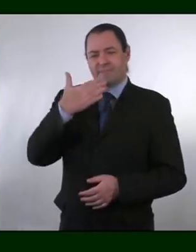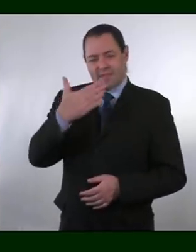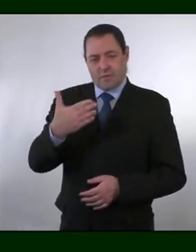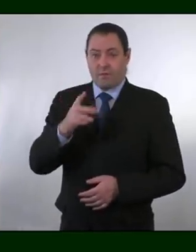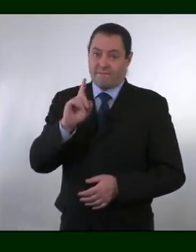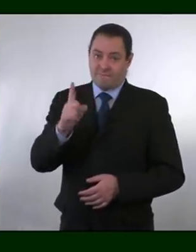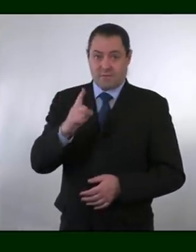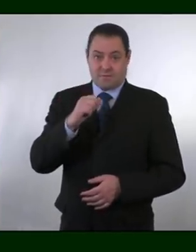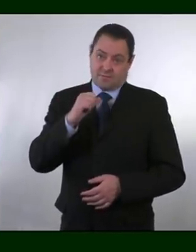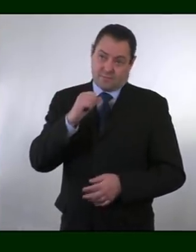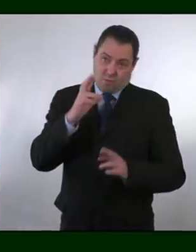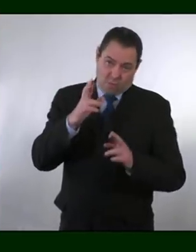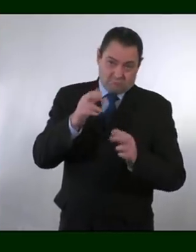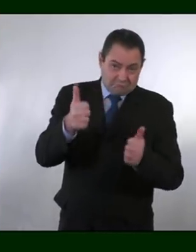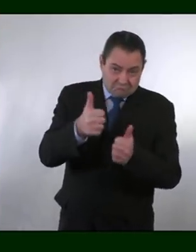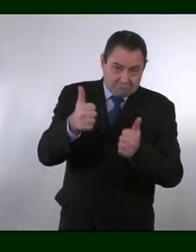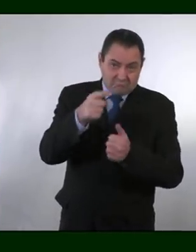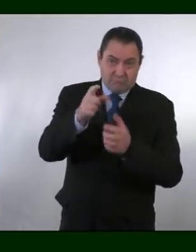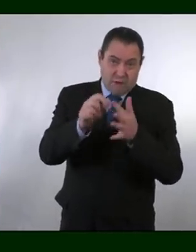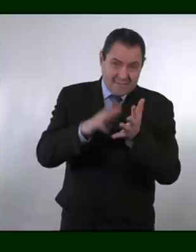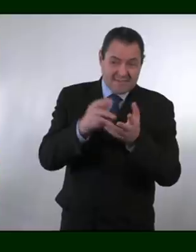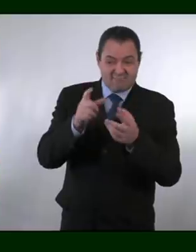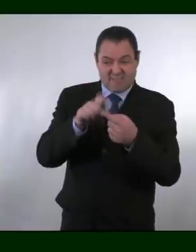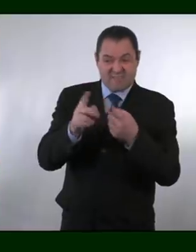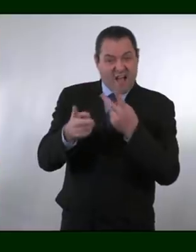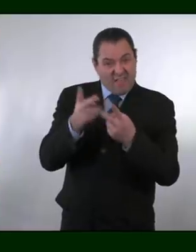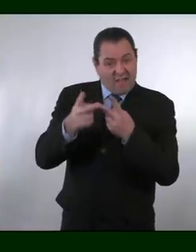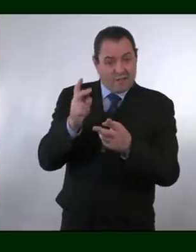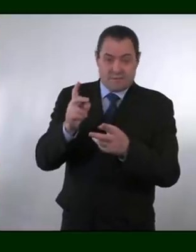Minister and all those across the country who are doing the right thing by following the rules